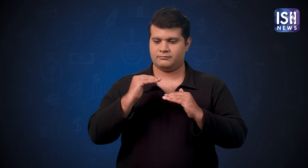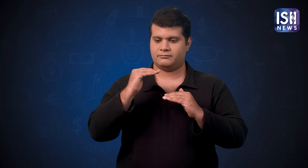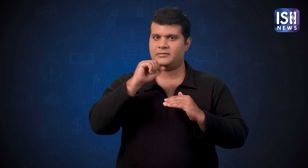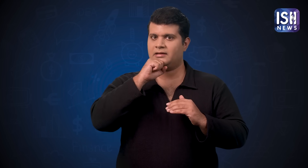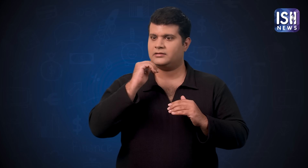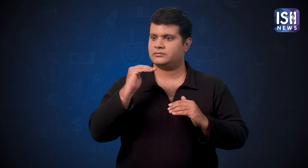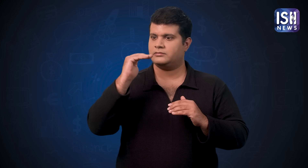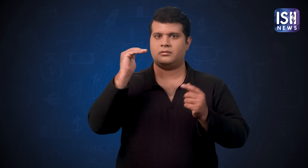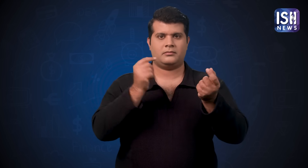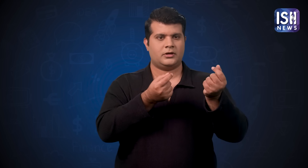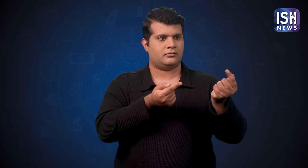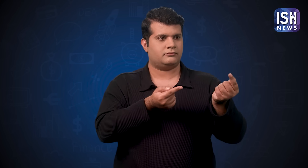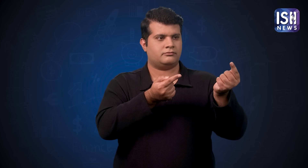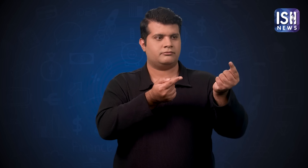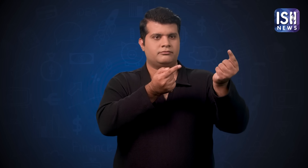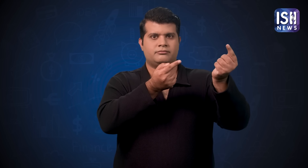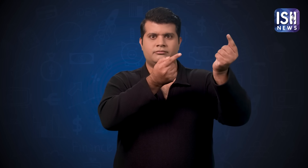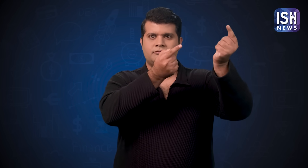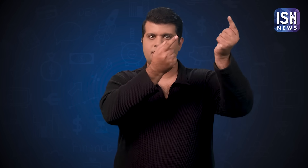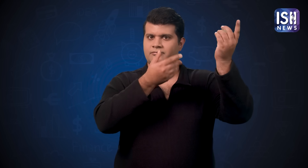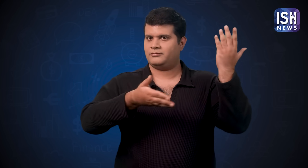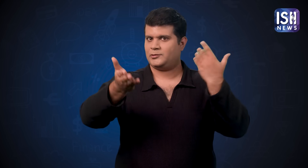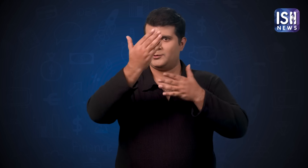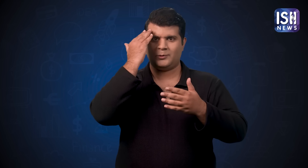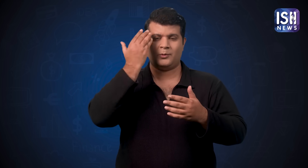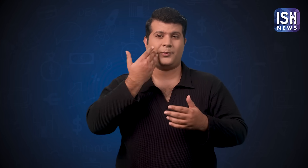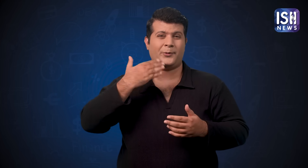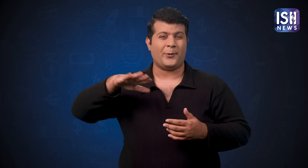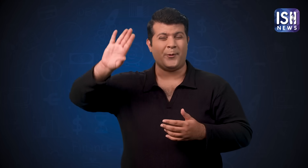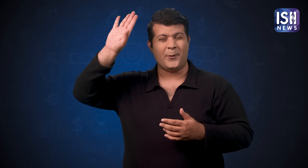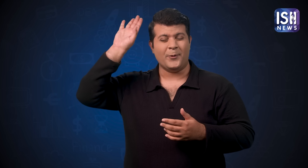As we grow older, the value of money keeps decreasing.